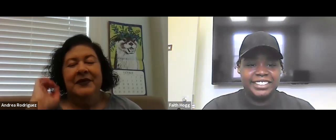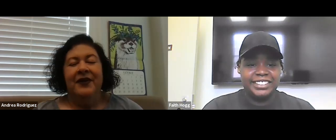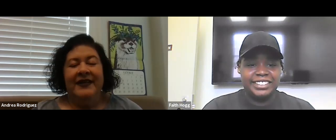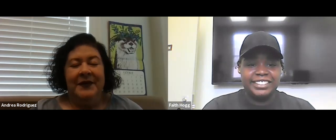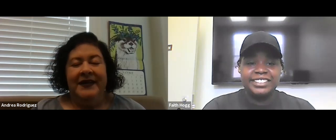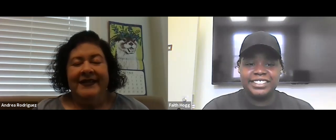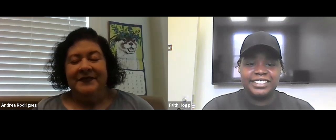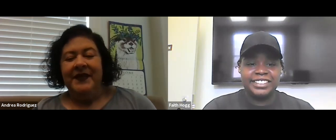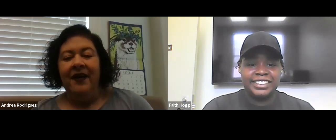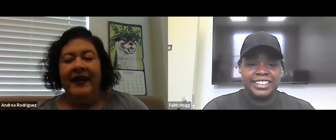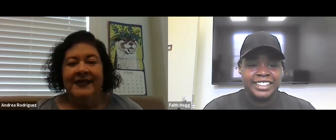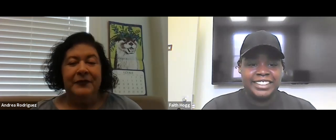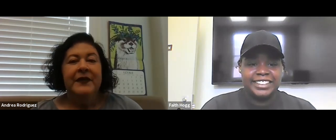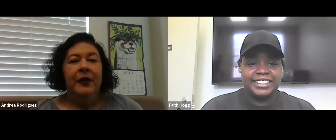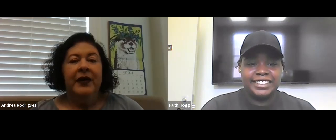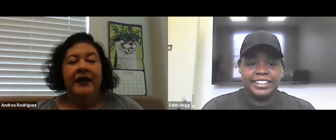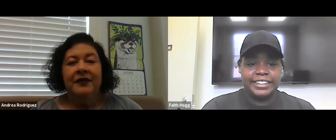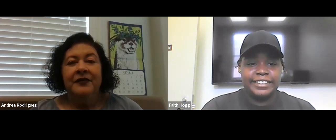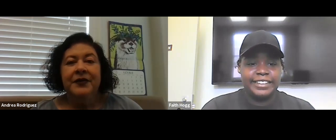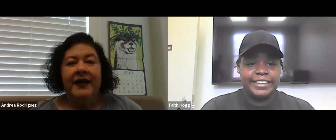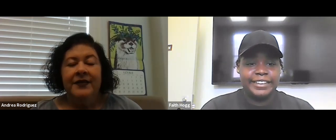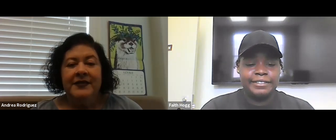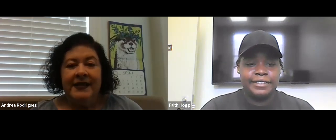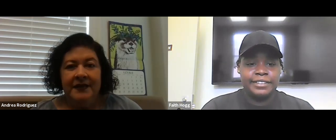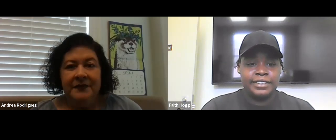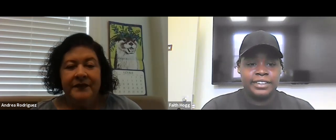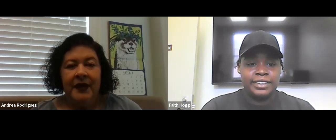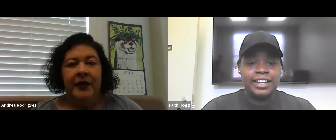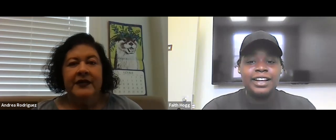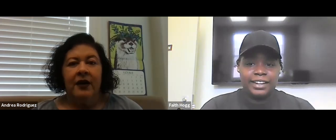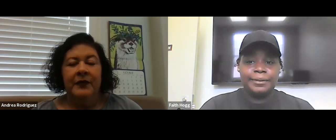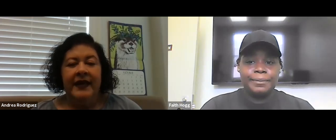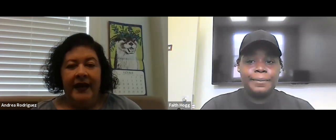a great experience. Alright, so we're going to go through A through Z. We're going to start with A.